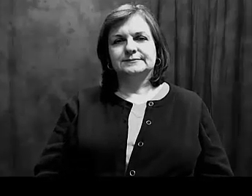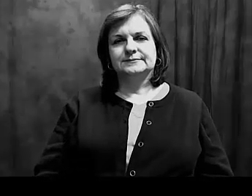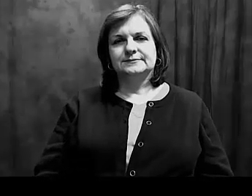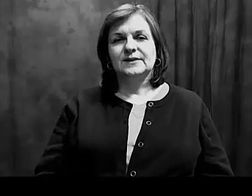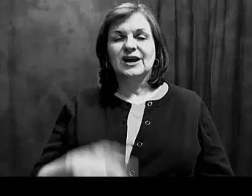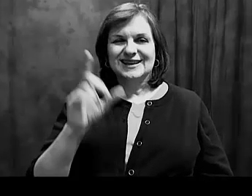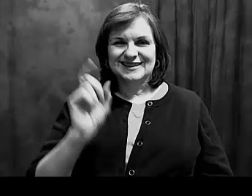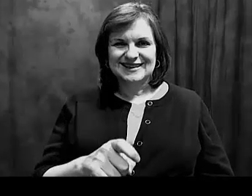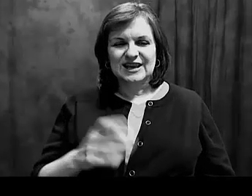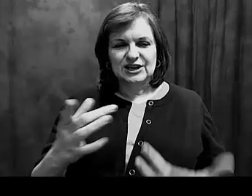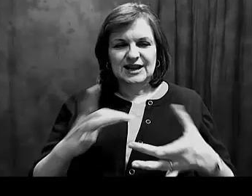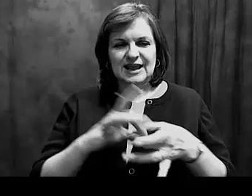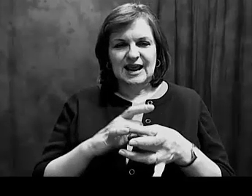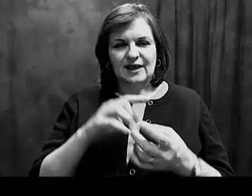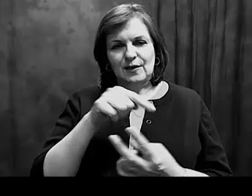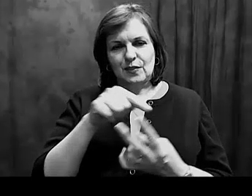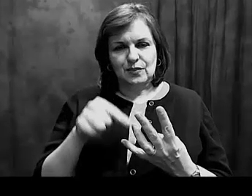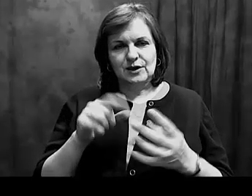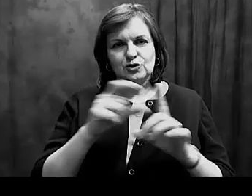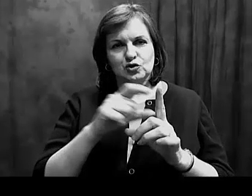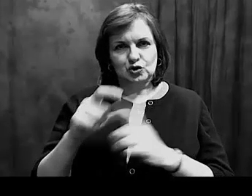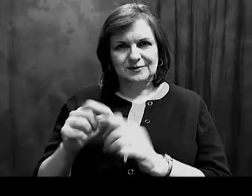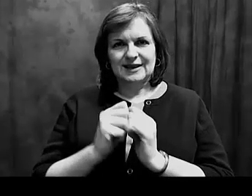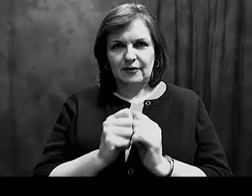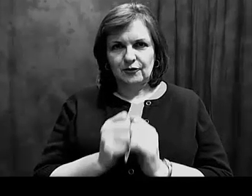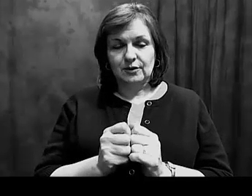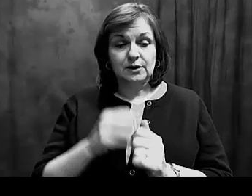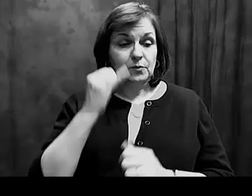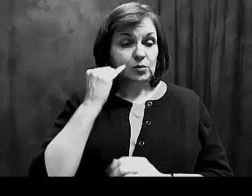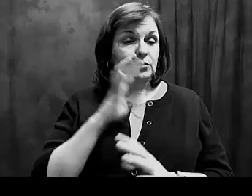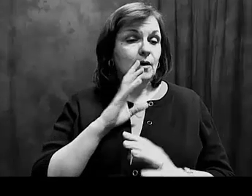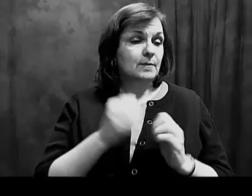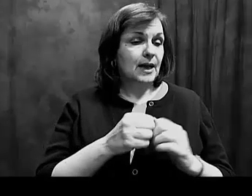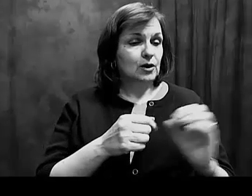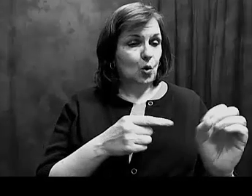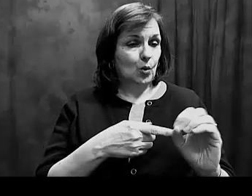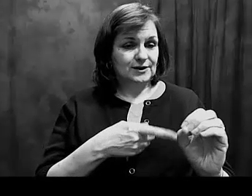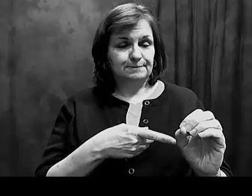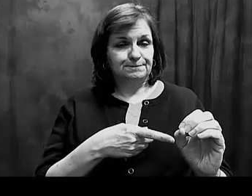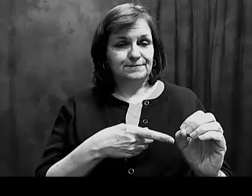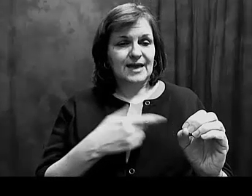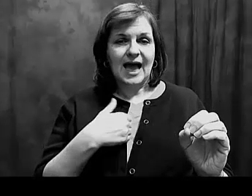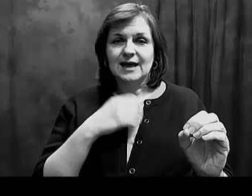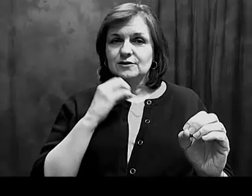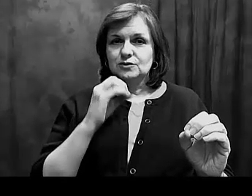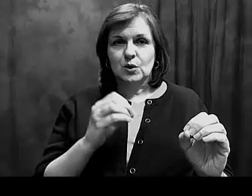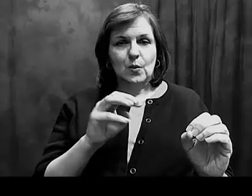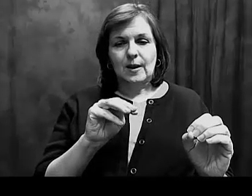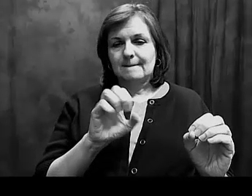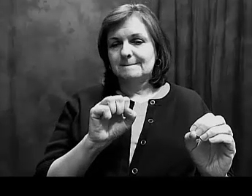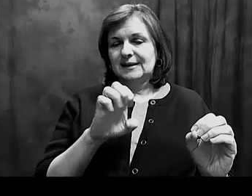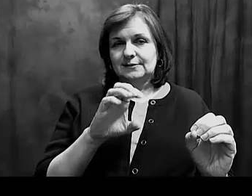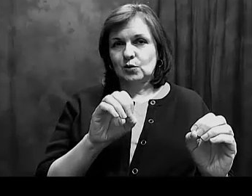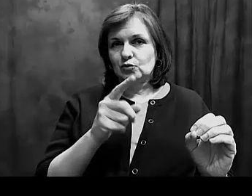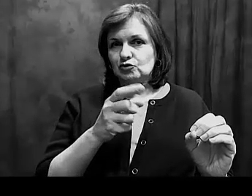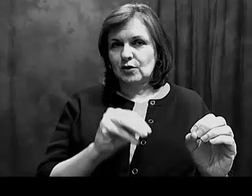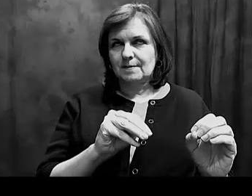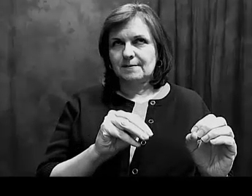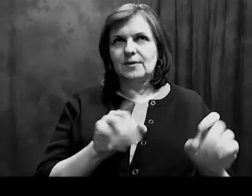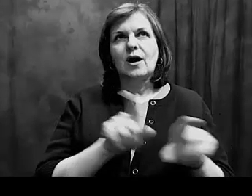you need to connect to these terms together so if we're talking about an organism that doesn't have mesoderm you need to also